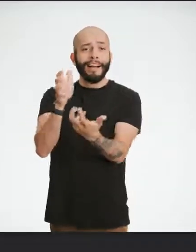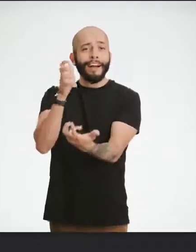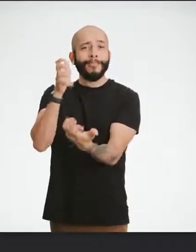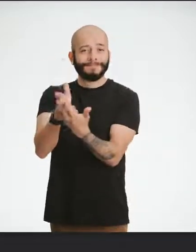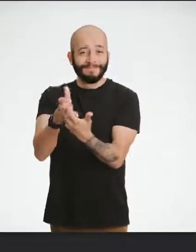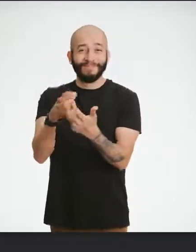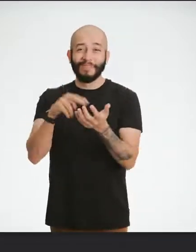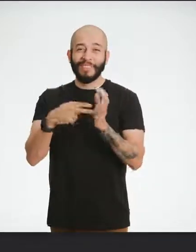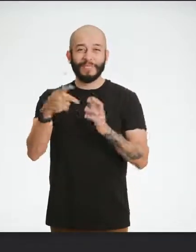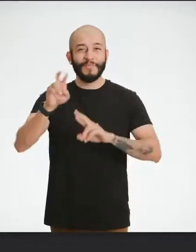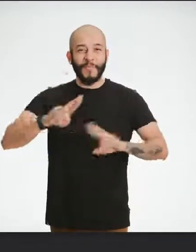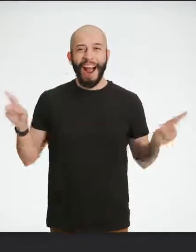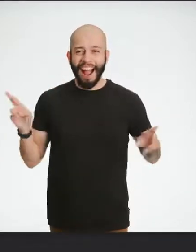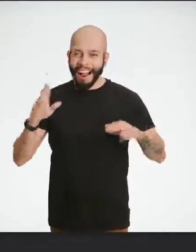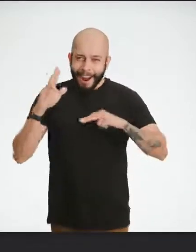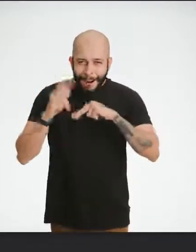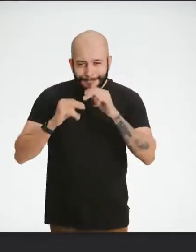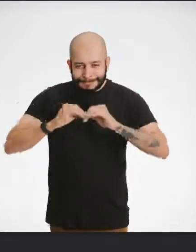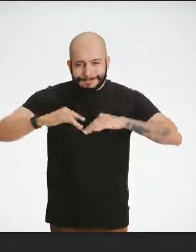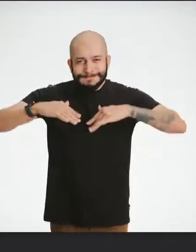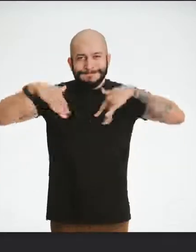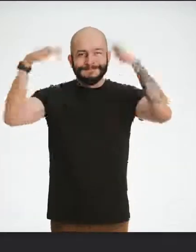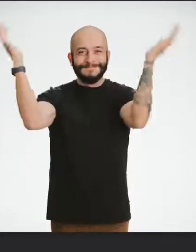All of this is ready for you to build on right now.